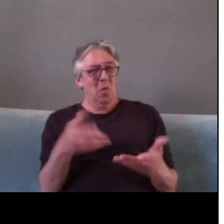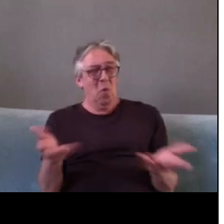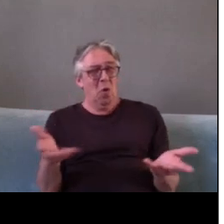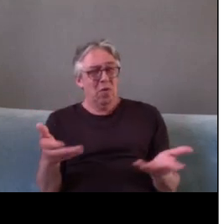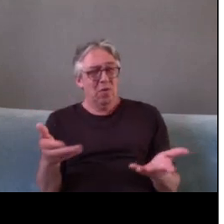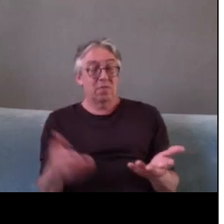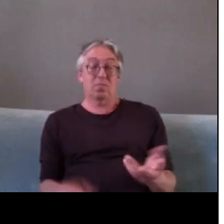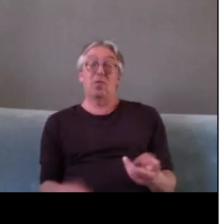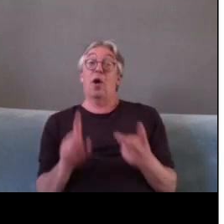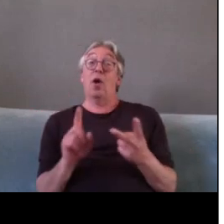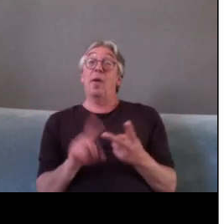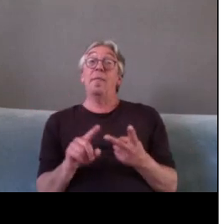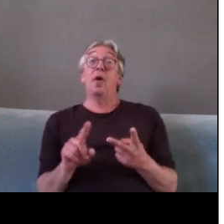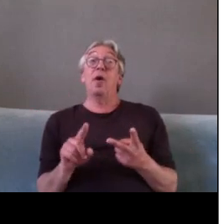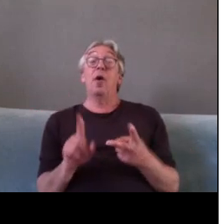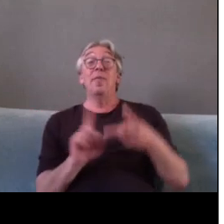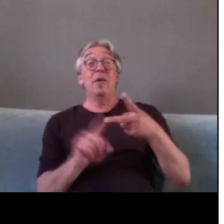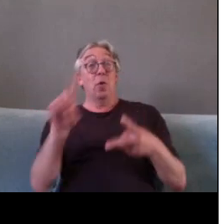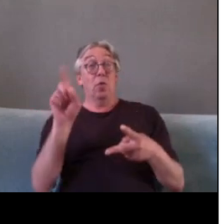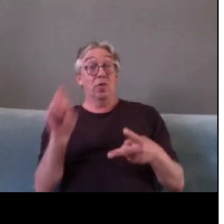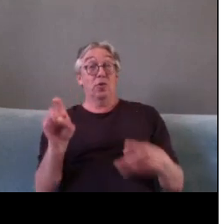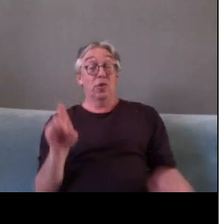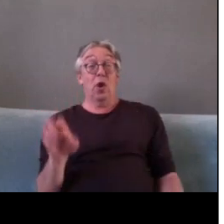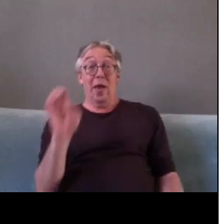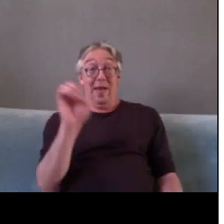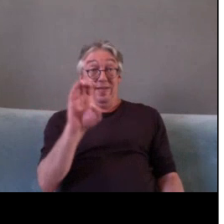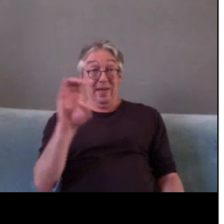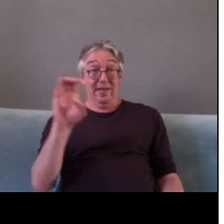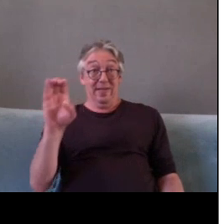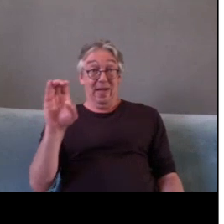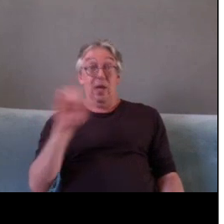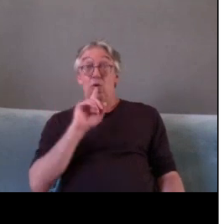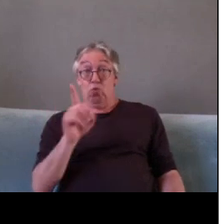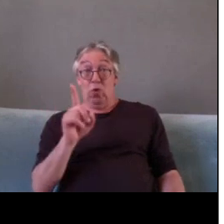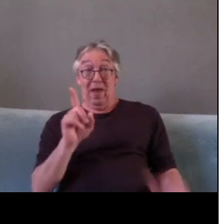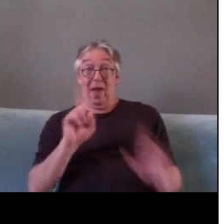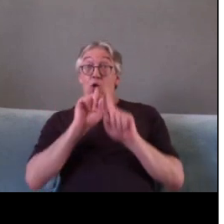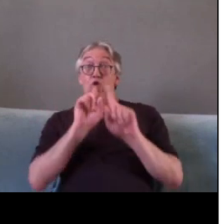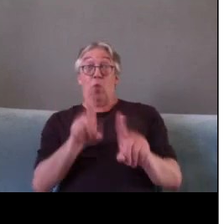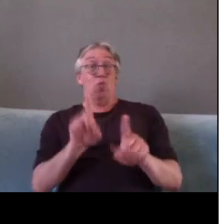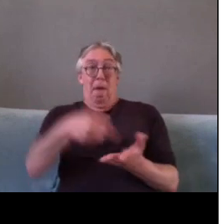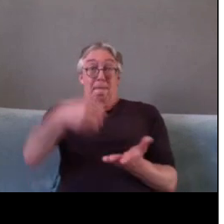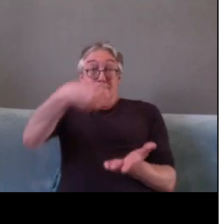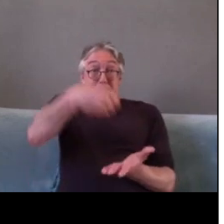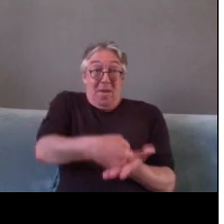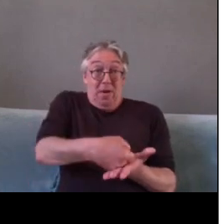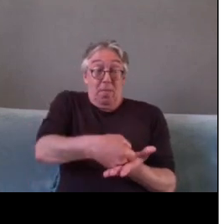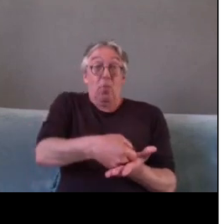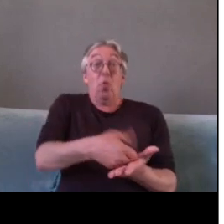whether the Code is really a minimum directive or if it is actually a full harmonization directive.